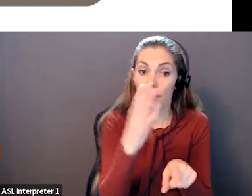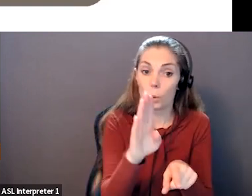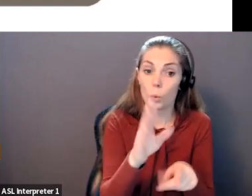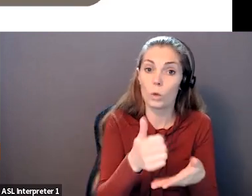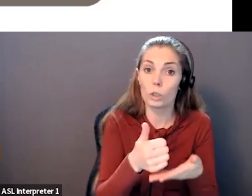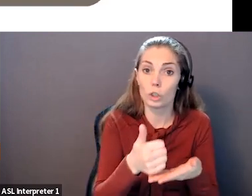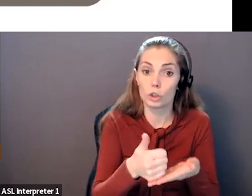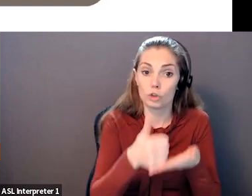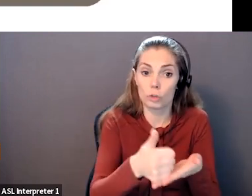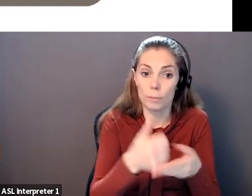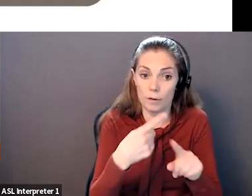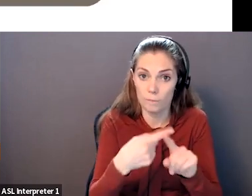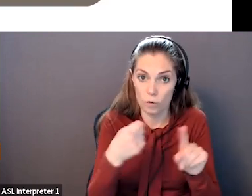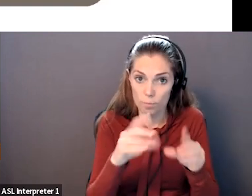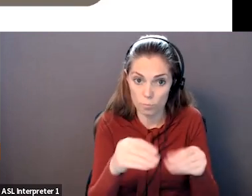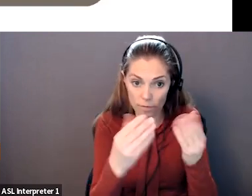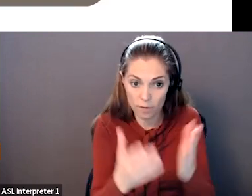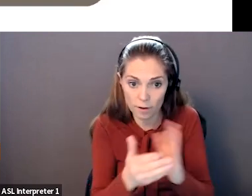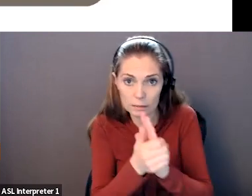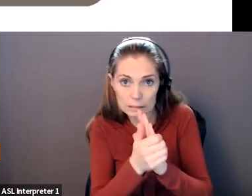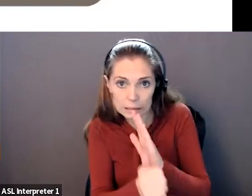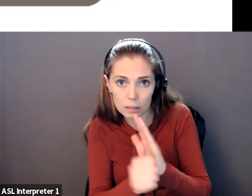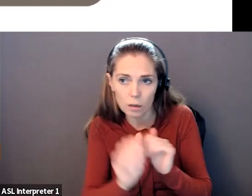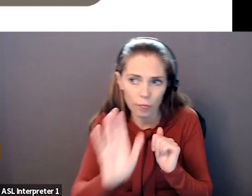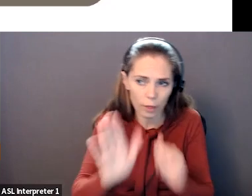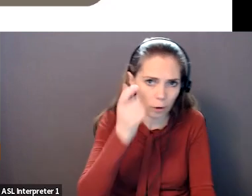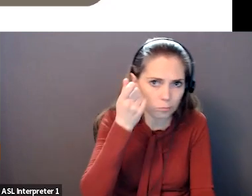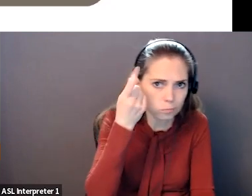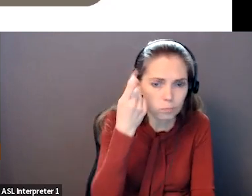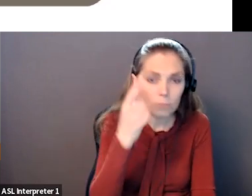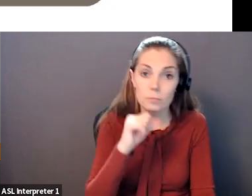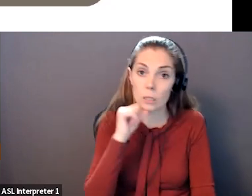not all treatment providers are well versed in this and I think you know Jessica is you